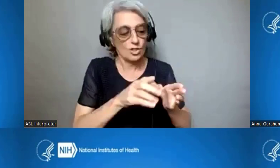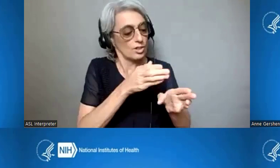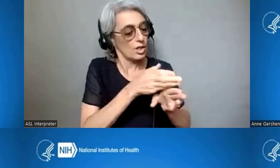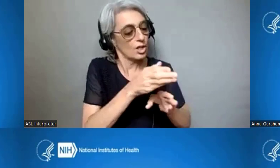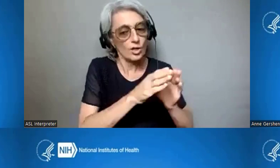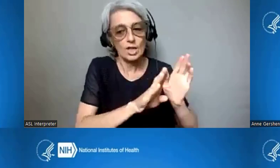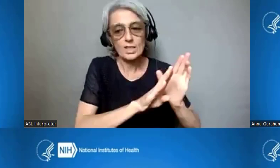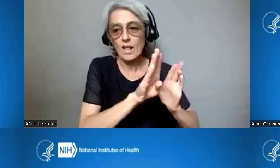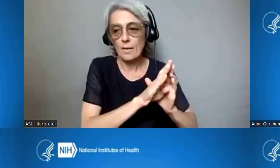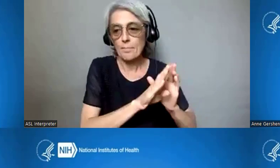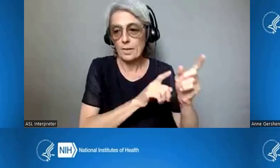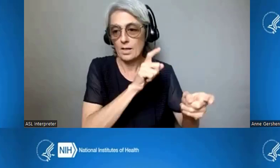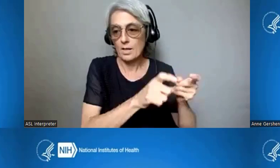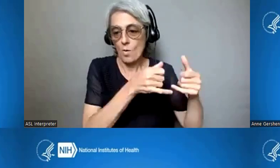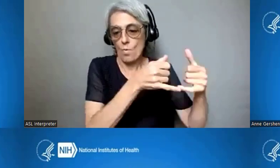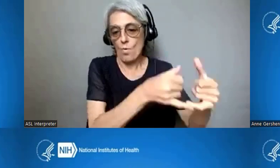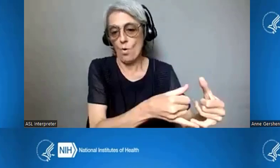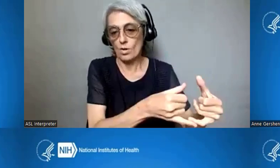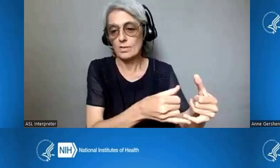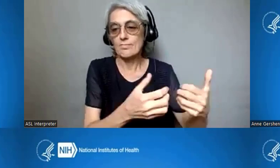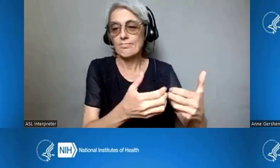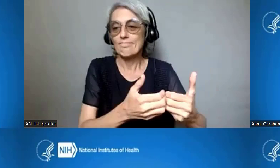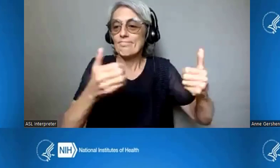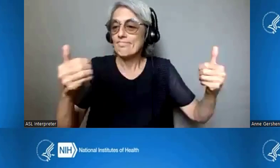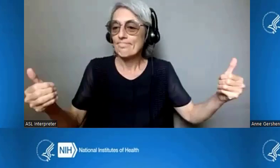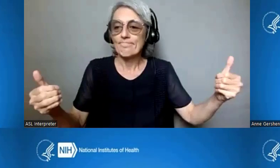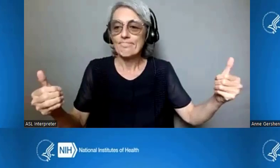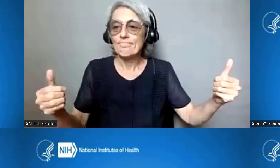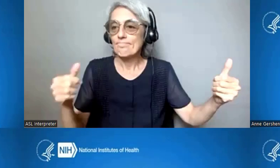so these are excluded from that eligibility phrase.